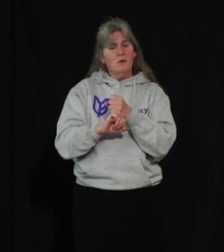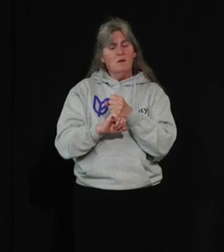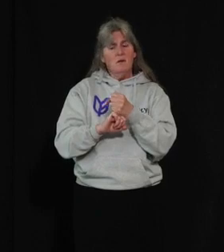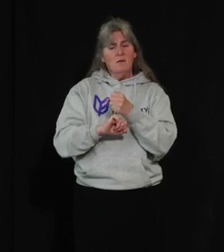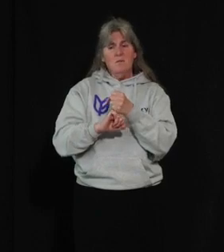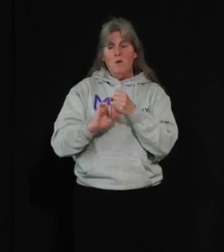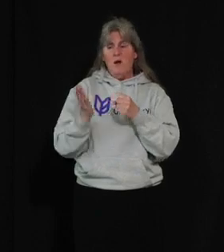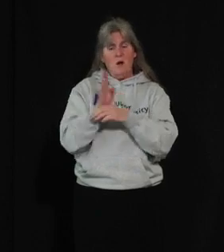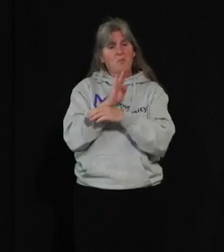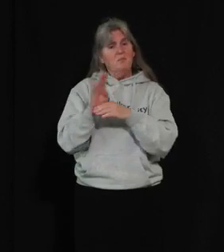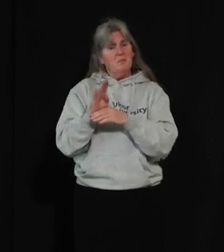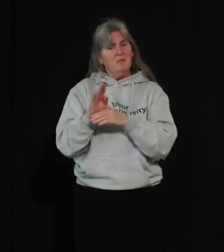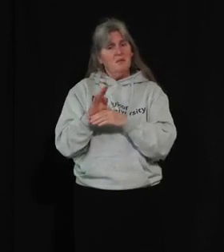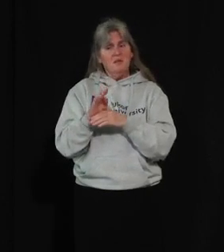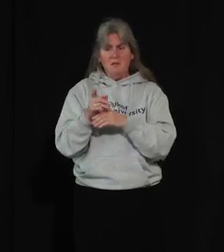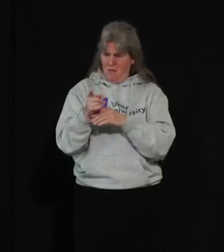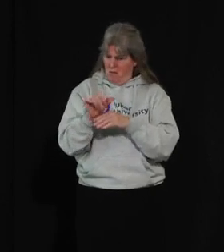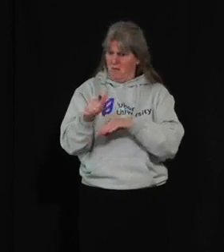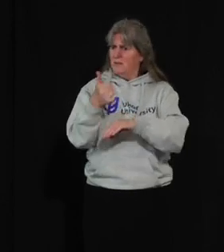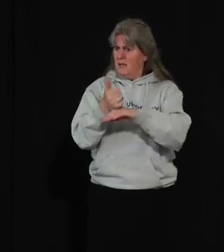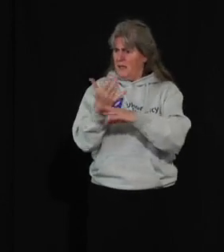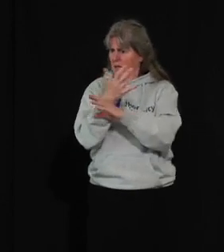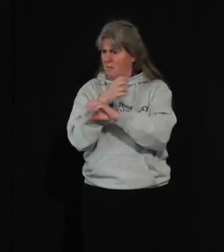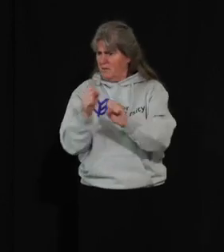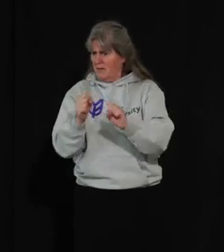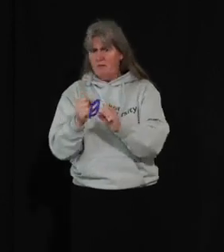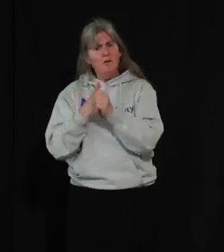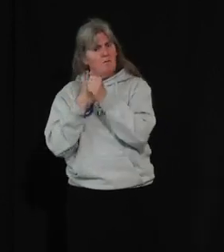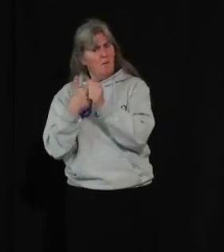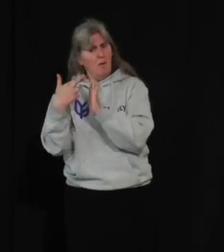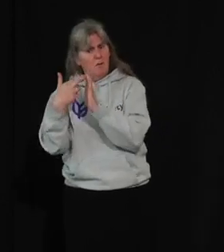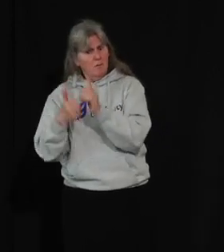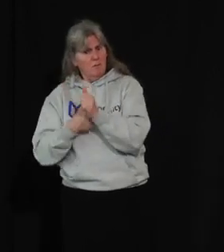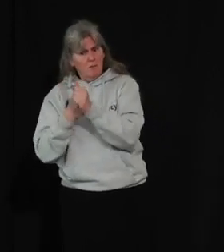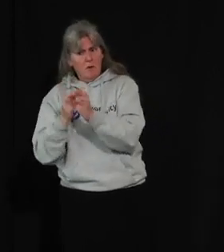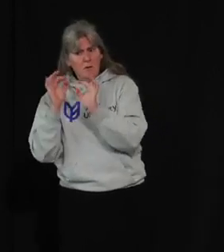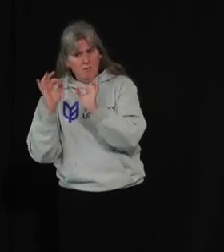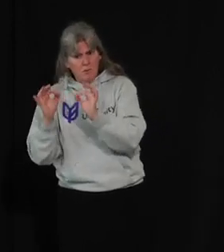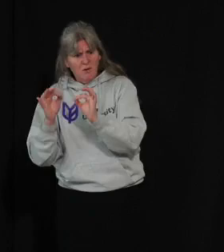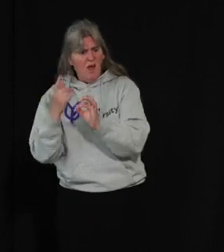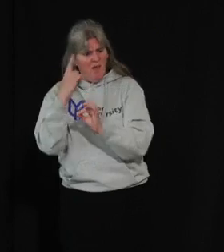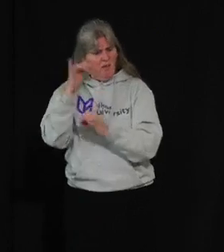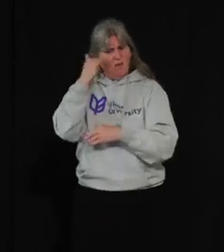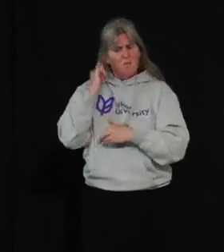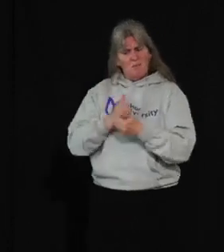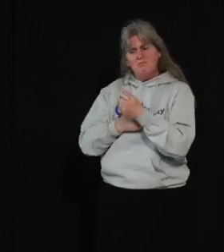to support our local businesses and their effort to comply.